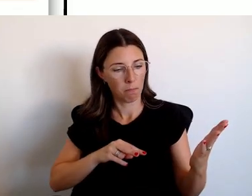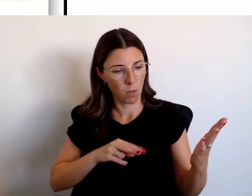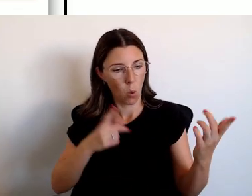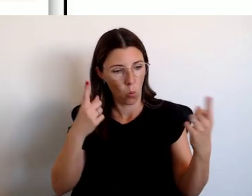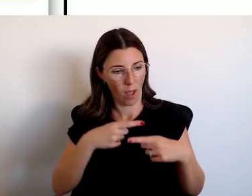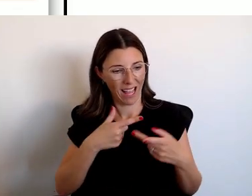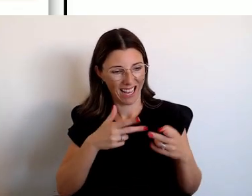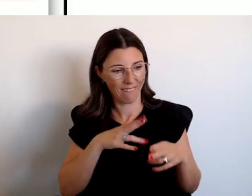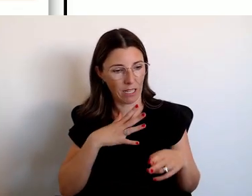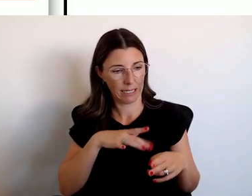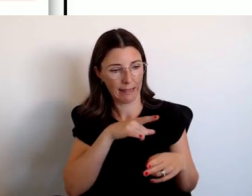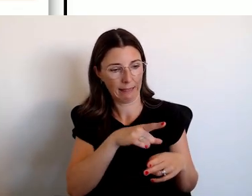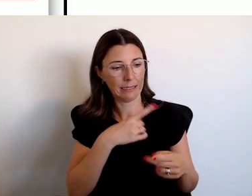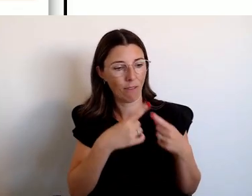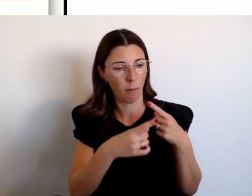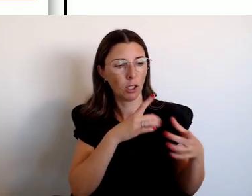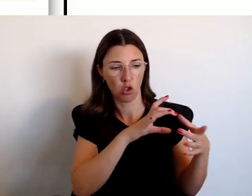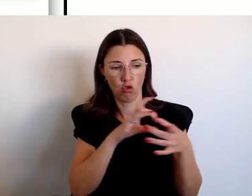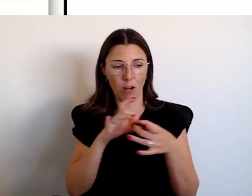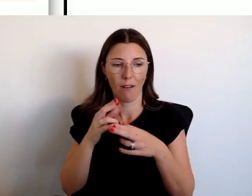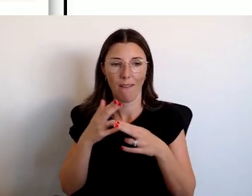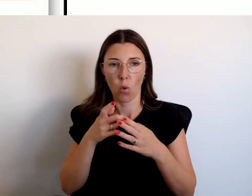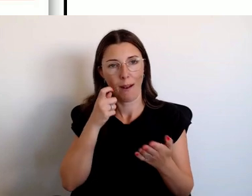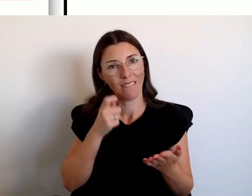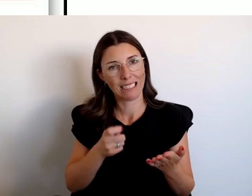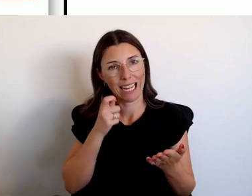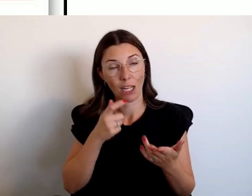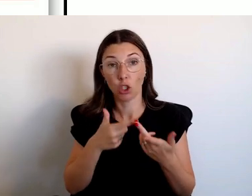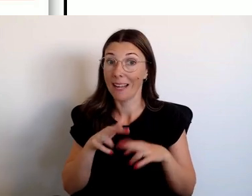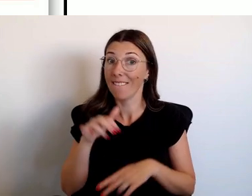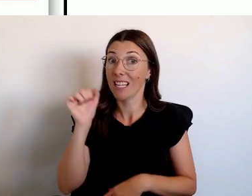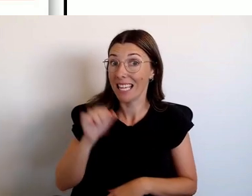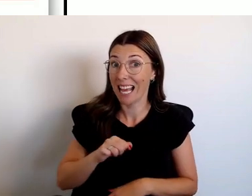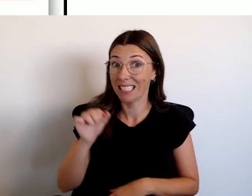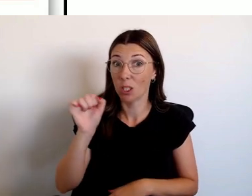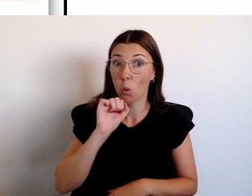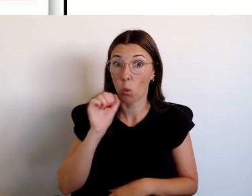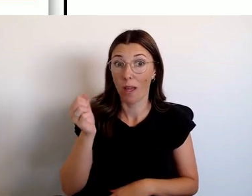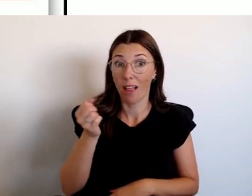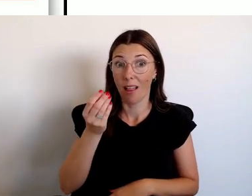whether or not that is relevant to the investigation. And if it is, it will then get pushed to the human